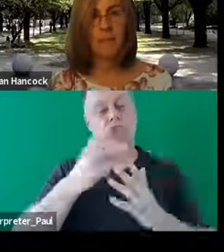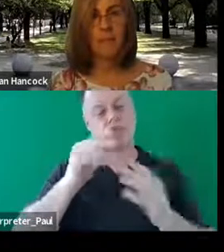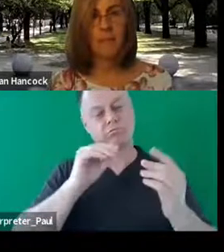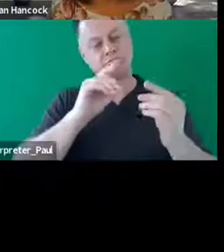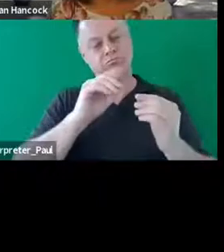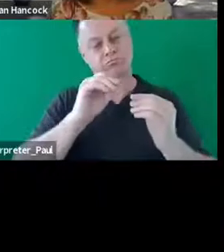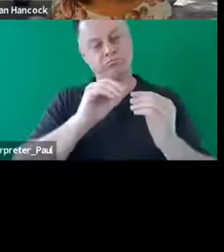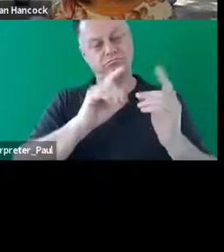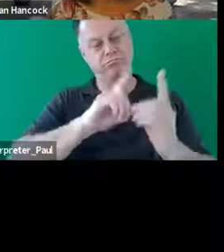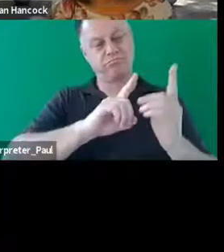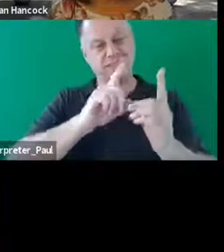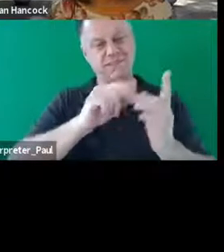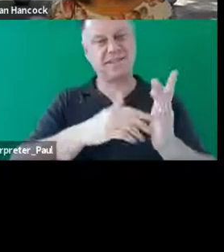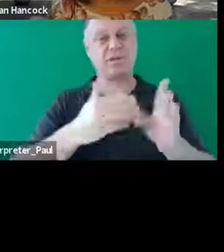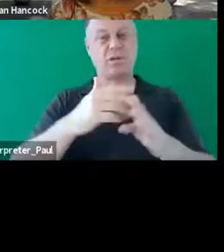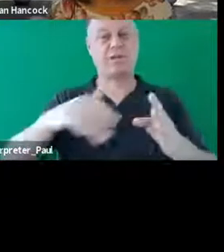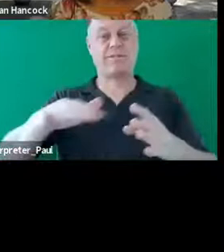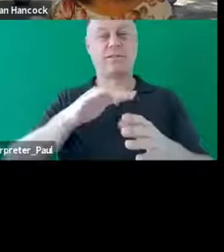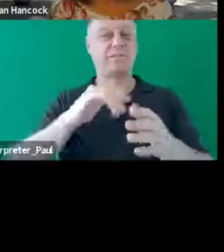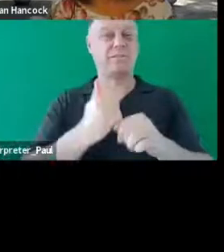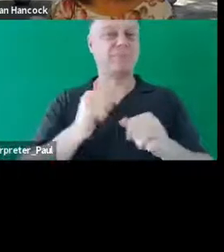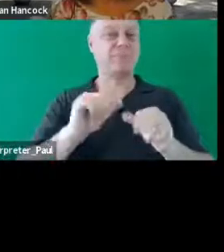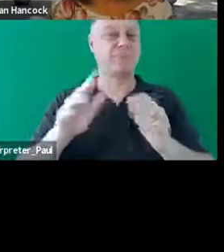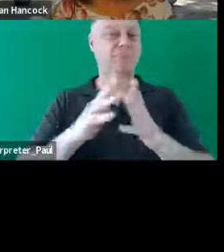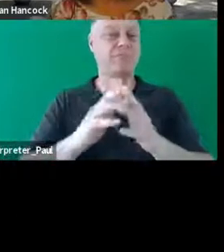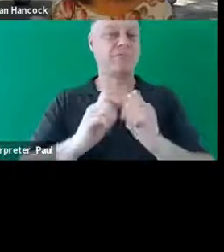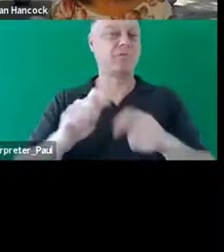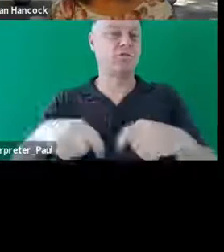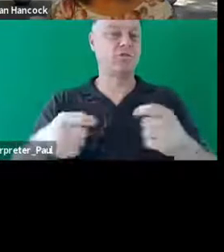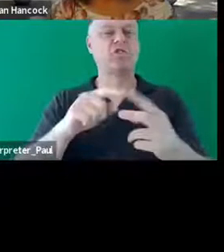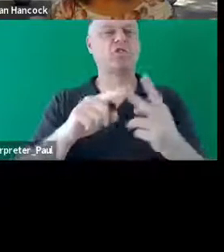making a very valuable contribution. So those are the two aspects that I’m the most proud of.